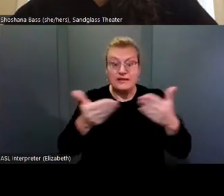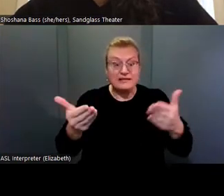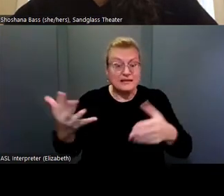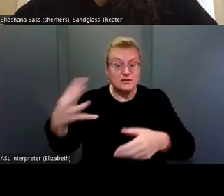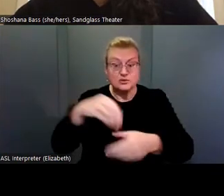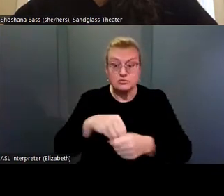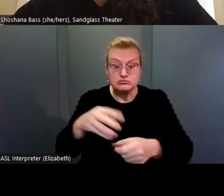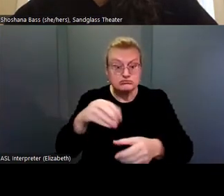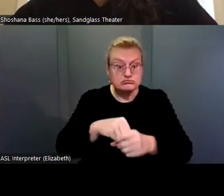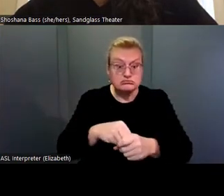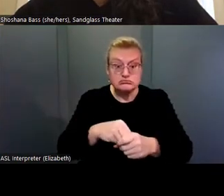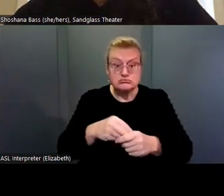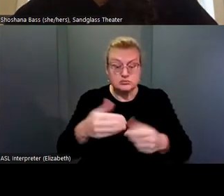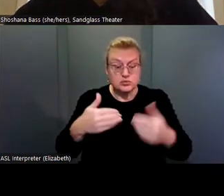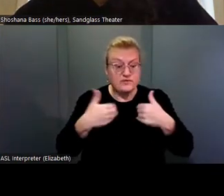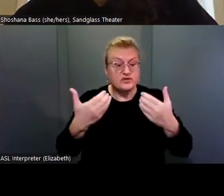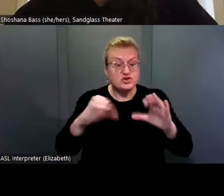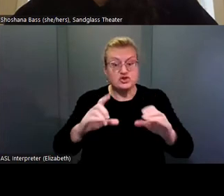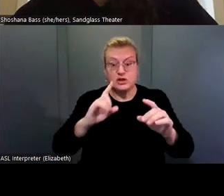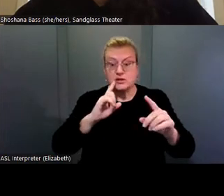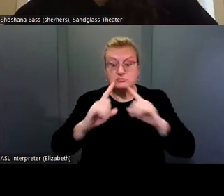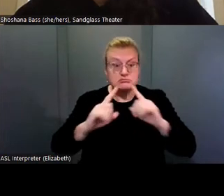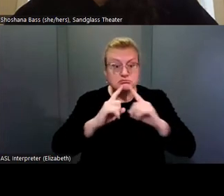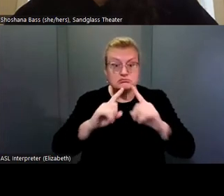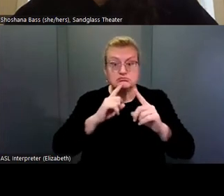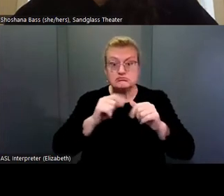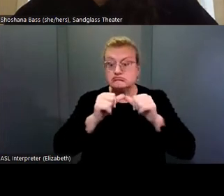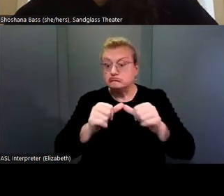to continue conversations and build relationships?